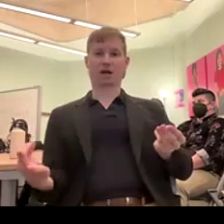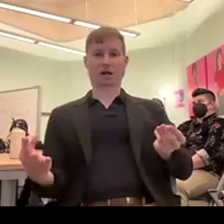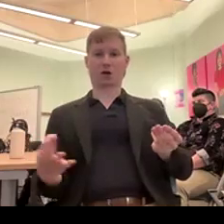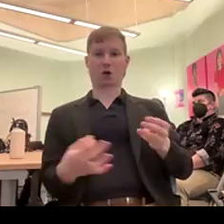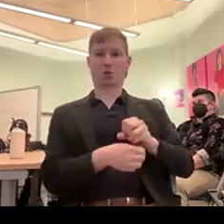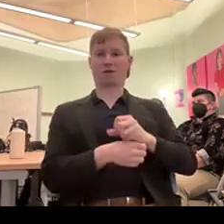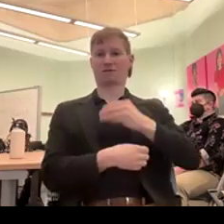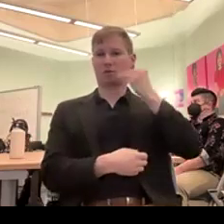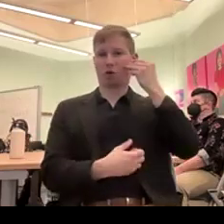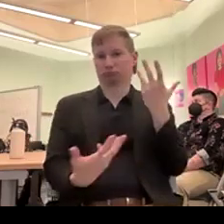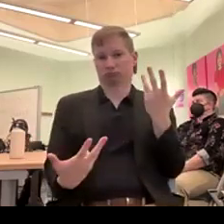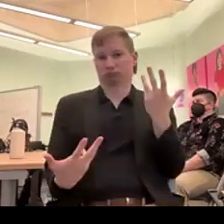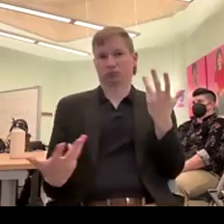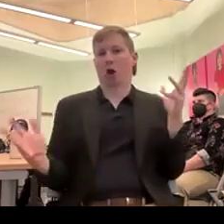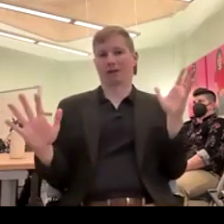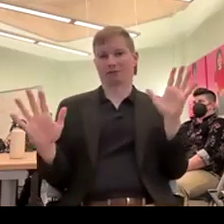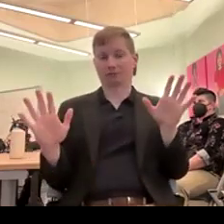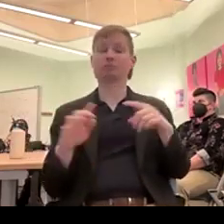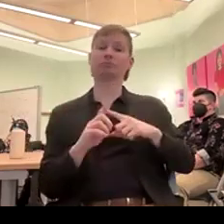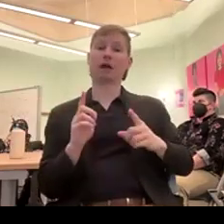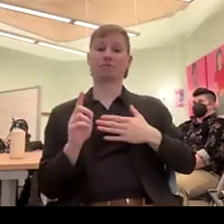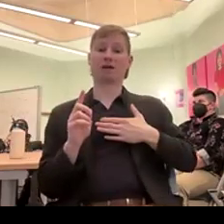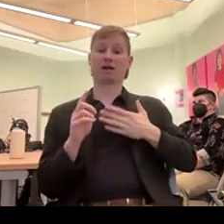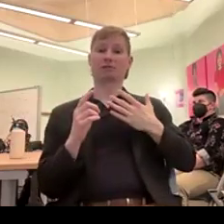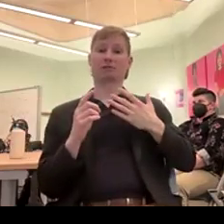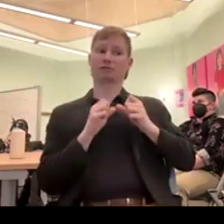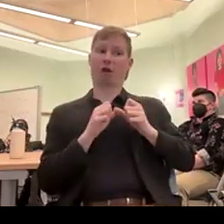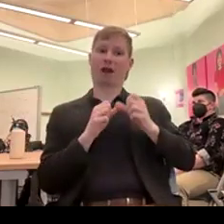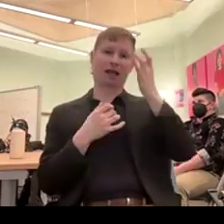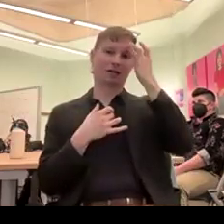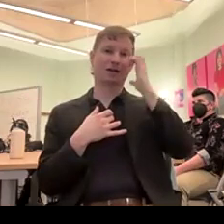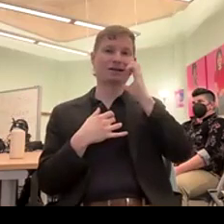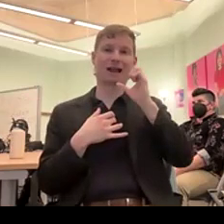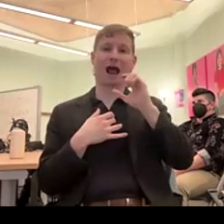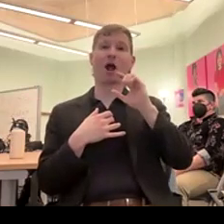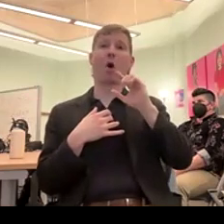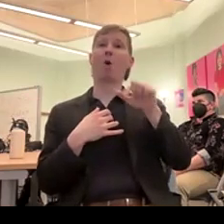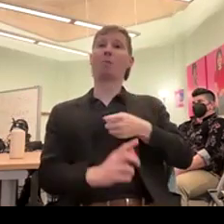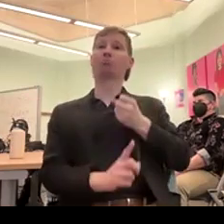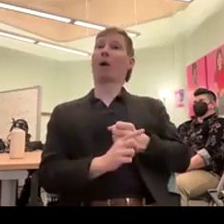Our department is Mondays and Fridays work from home as it is, but my chronic illness